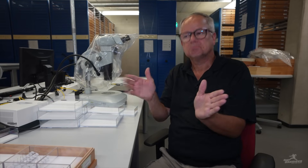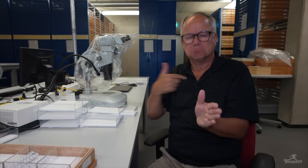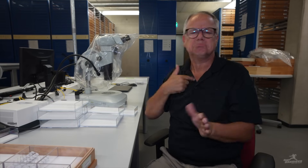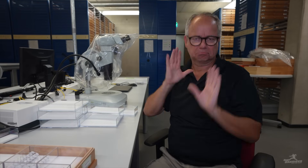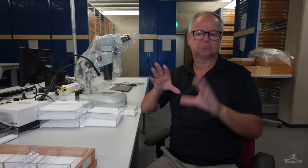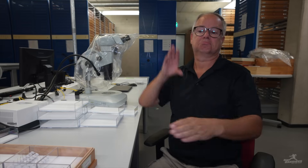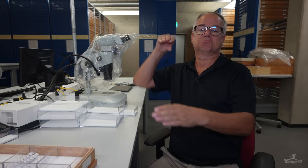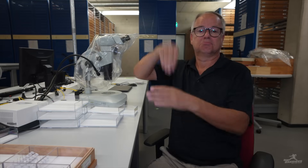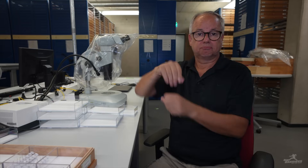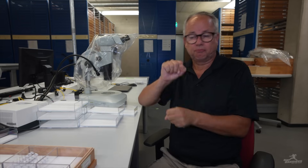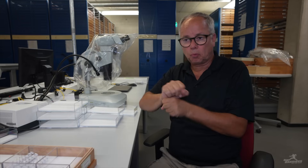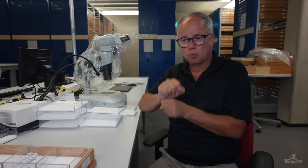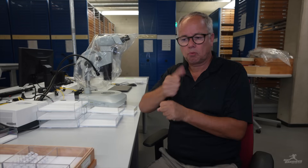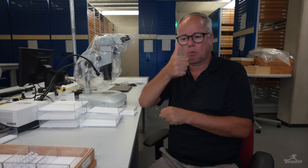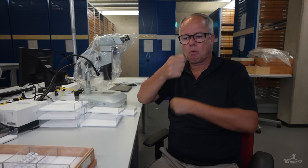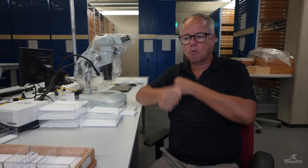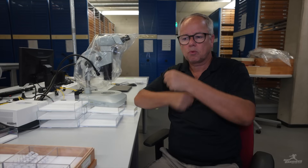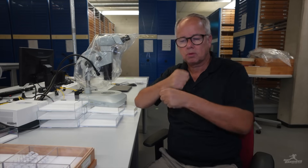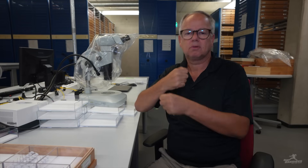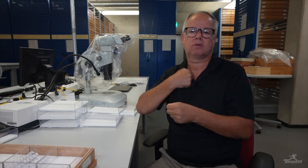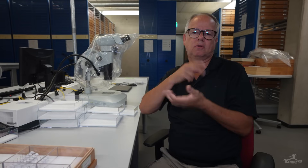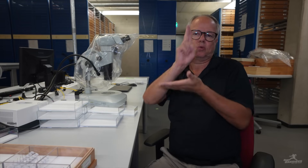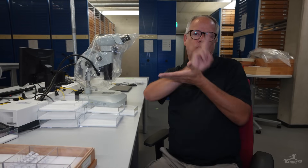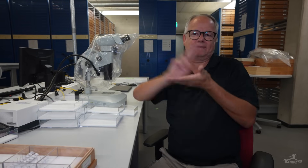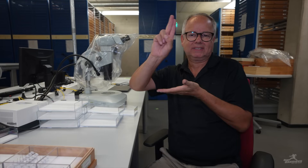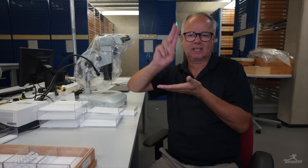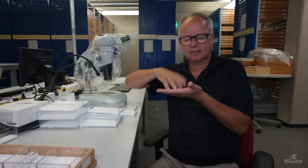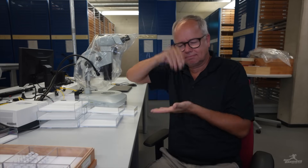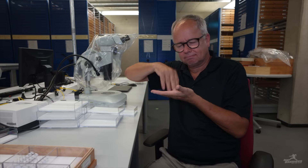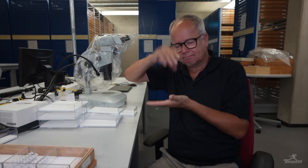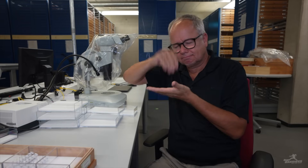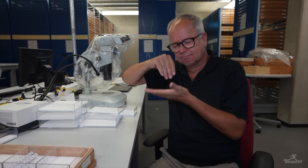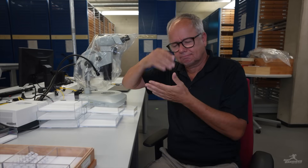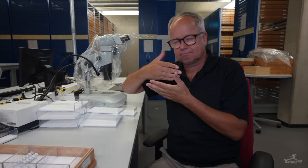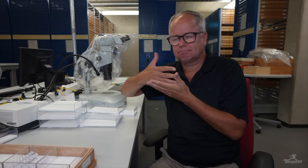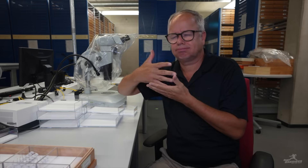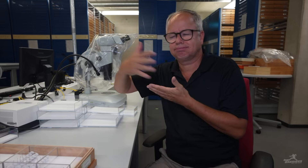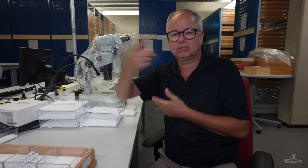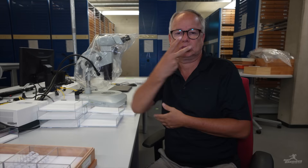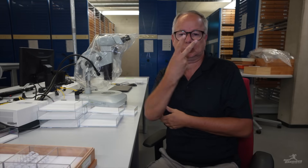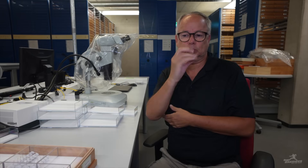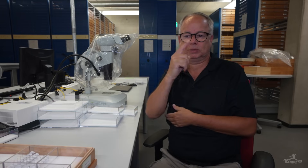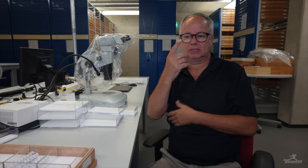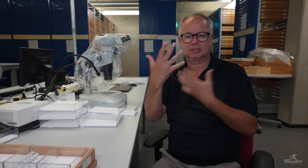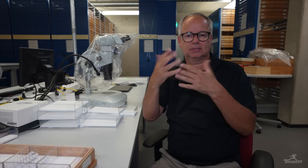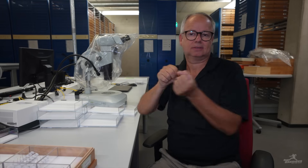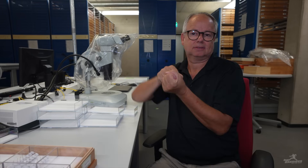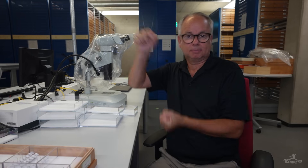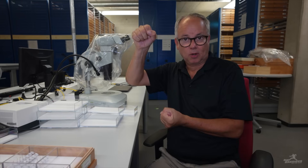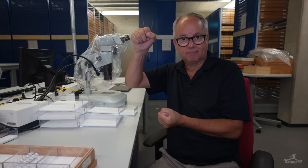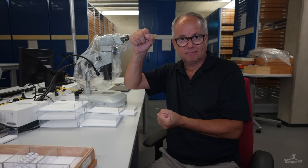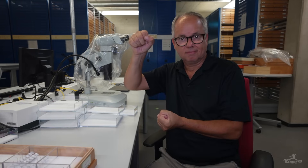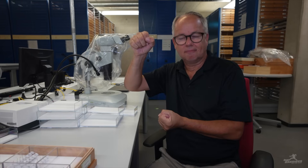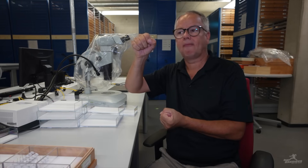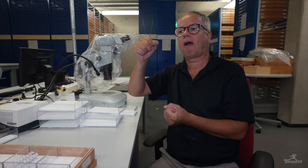I got to work for a few years and graduated from university in 2019 with my diploma.